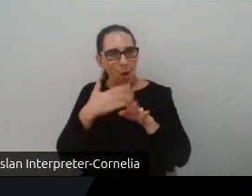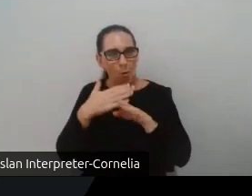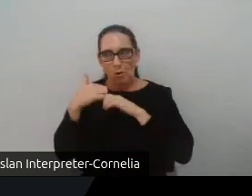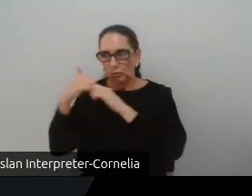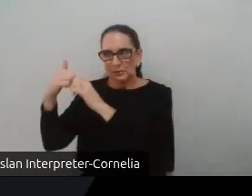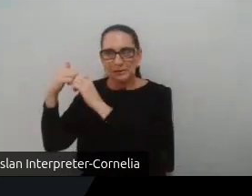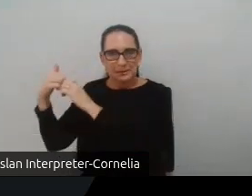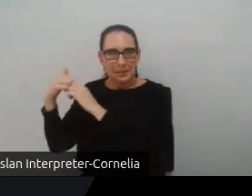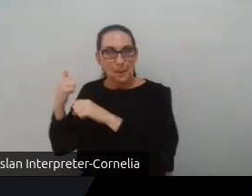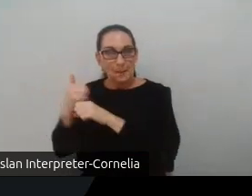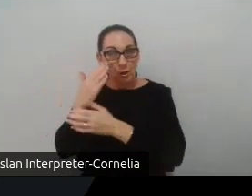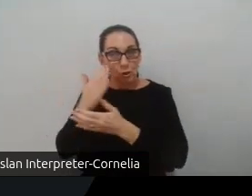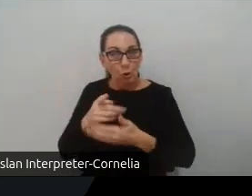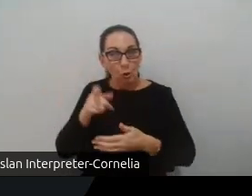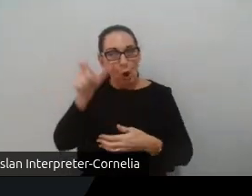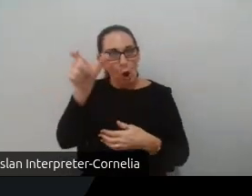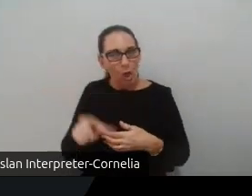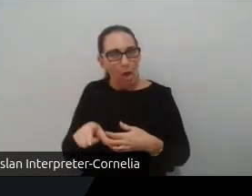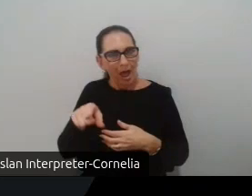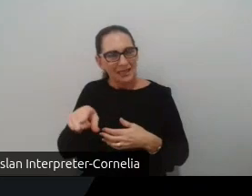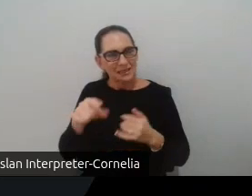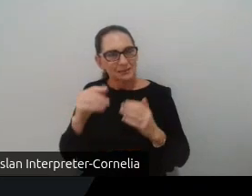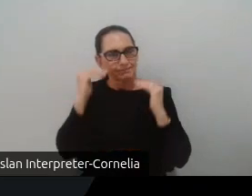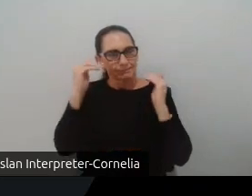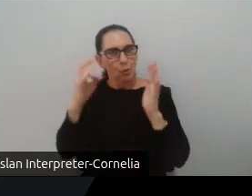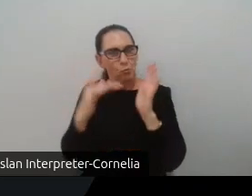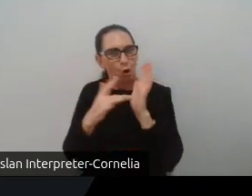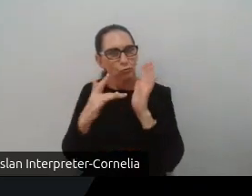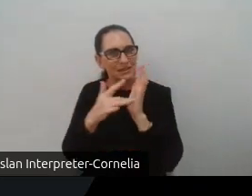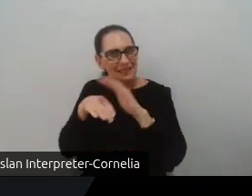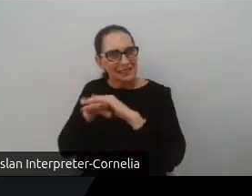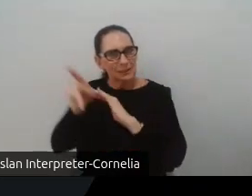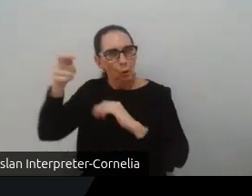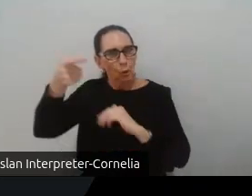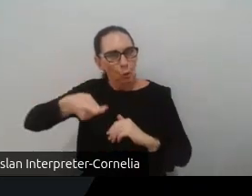has prioritation when it comes to court make sure that they have the right access to support